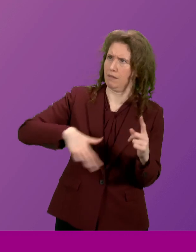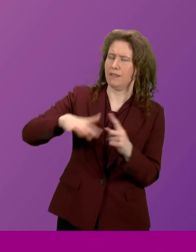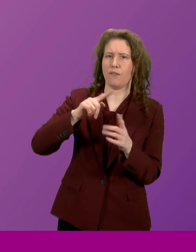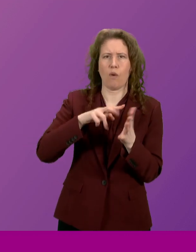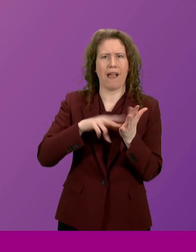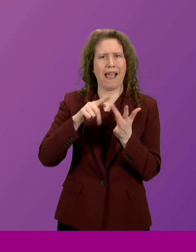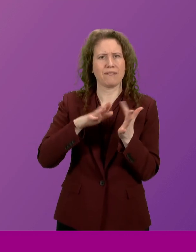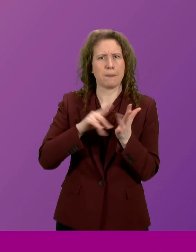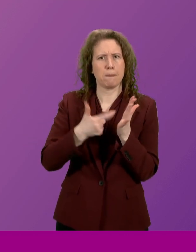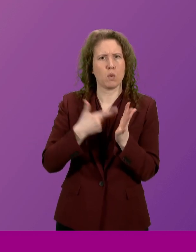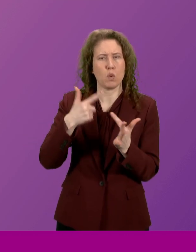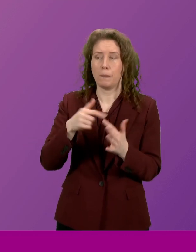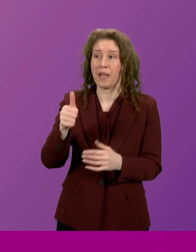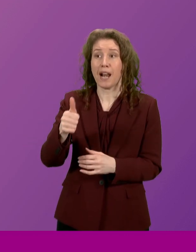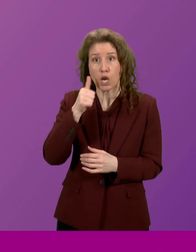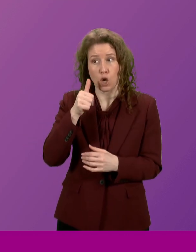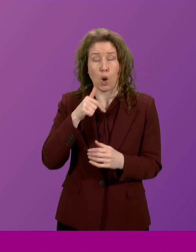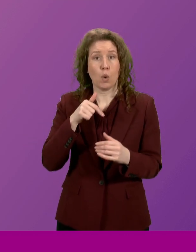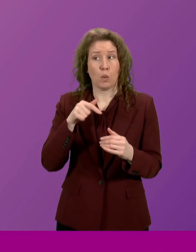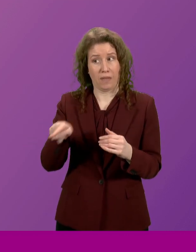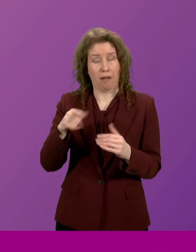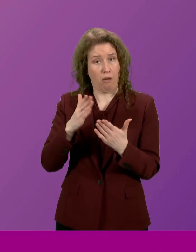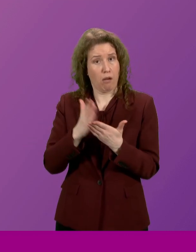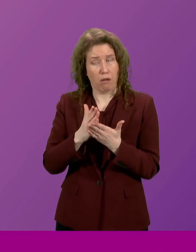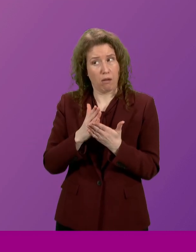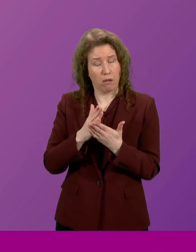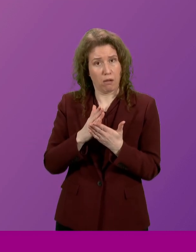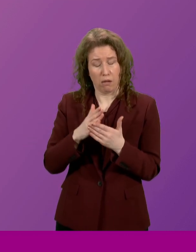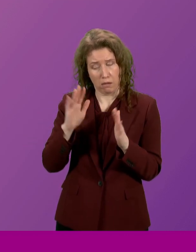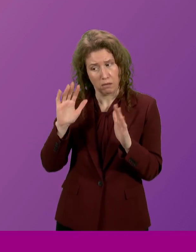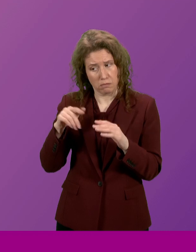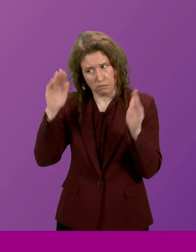area. I know that it has the attention and is a priority of Highlands and Islands Enterprise.